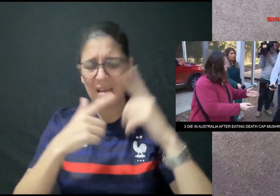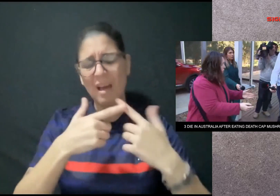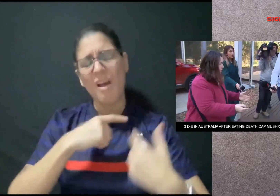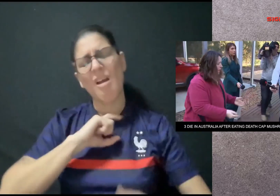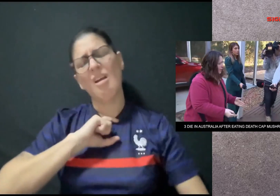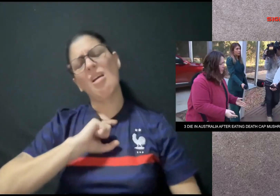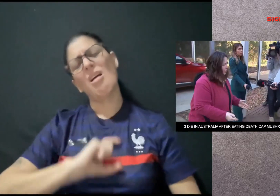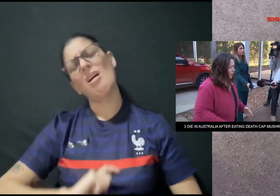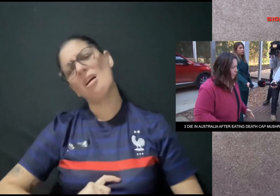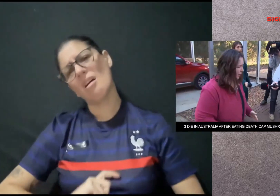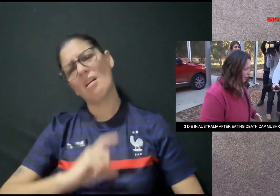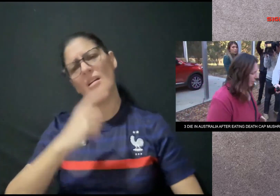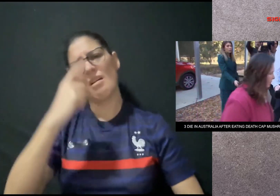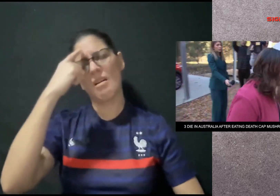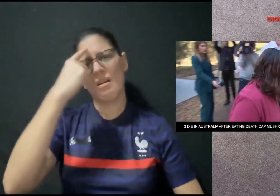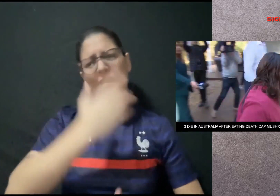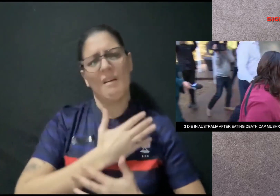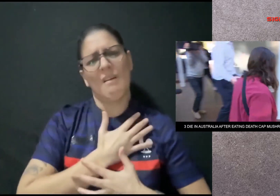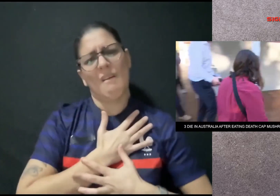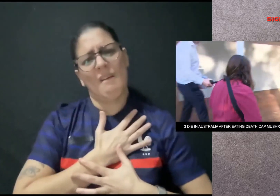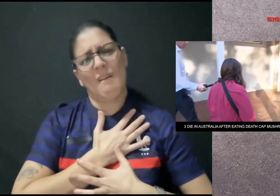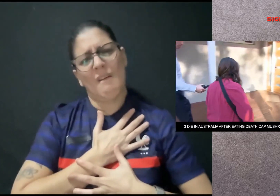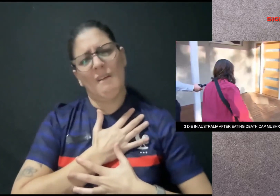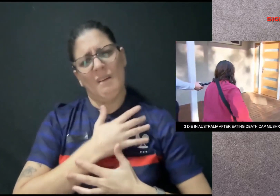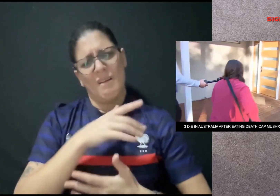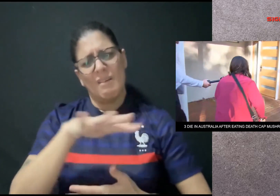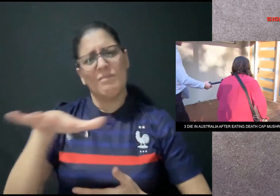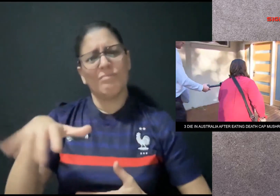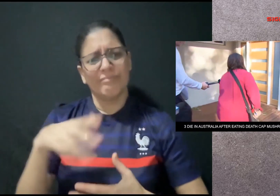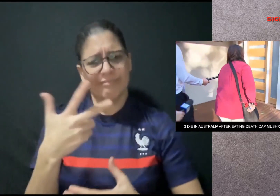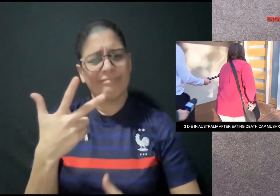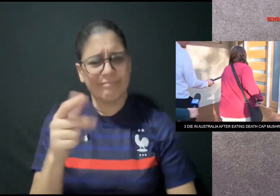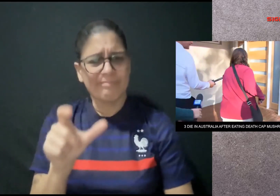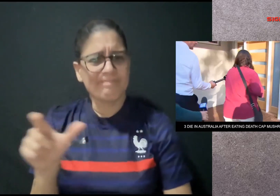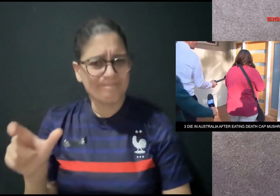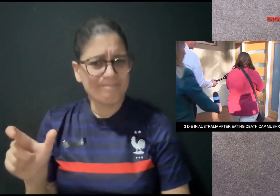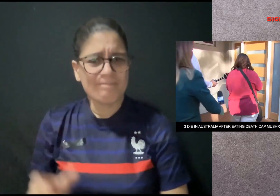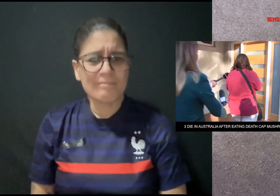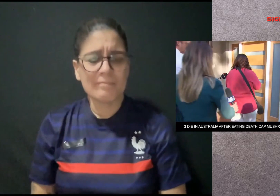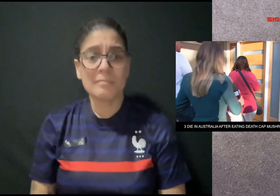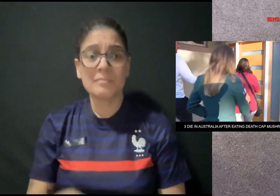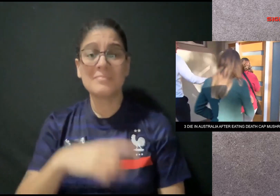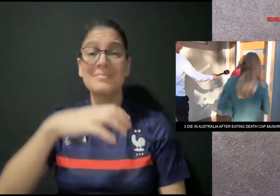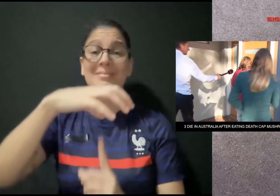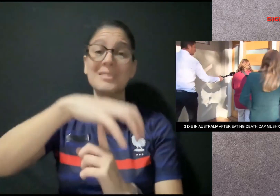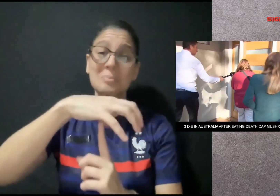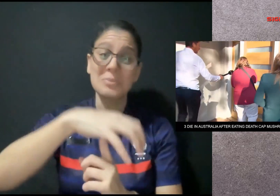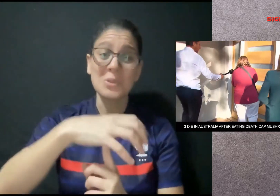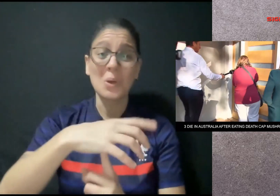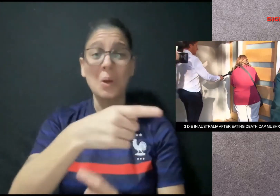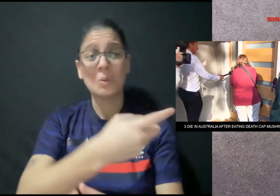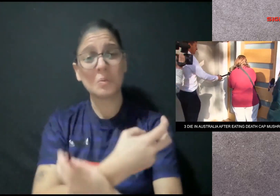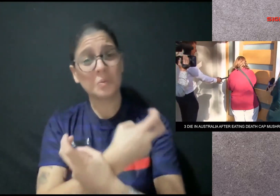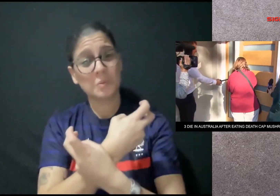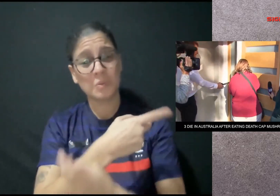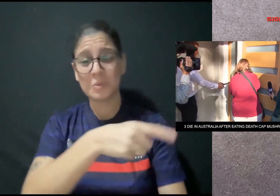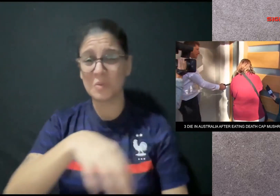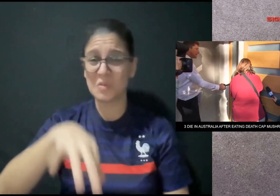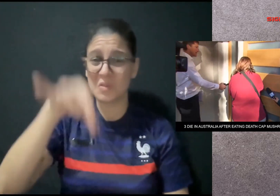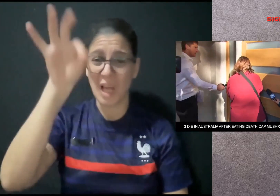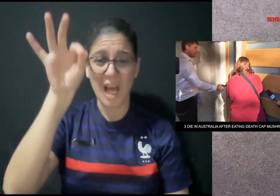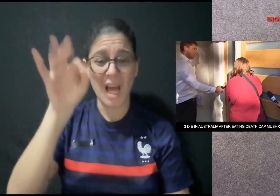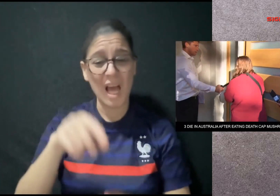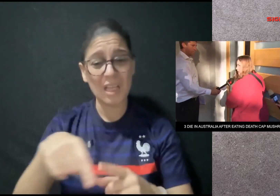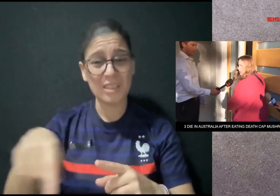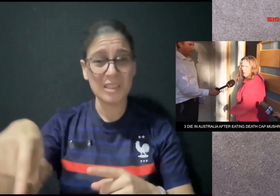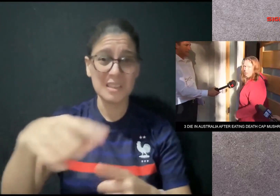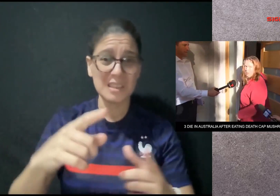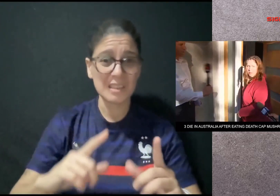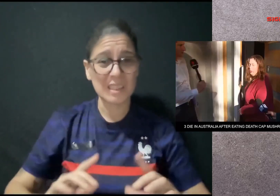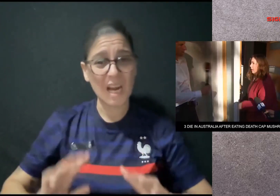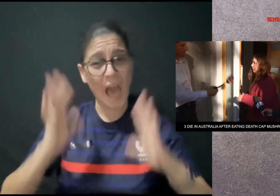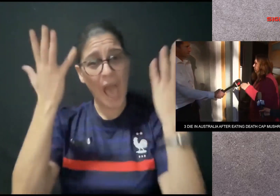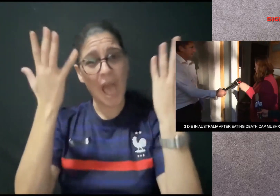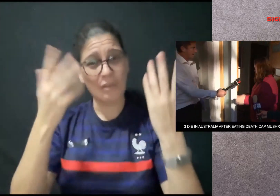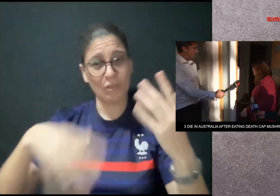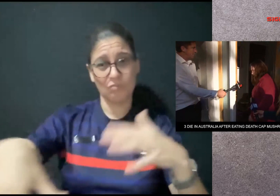any wrongdoing saying she's devastated and that she loved them death cap mushrooms are